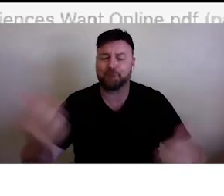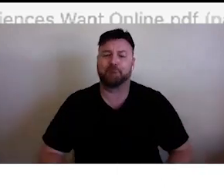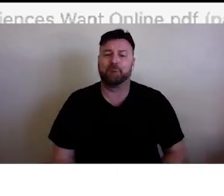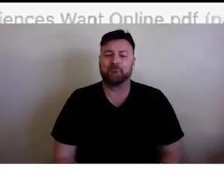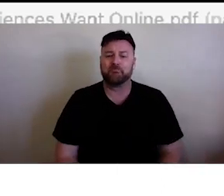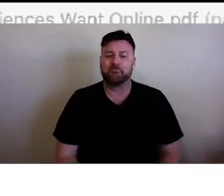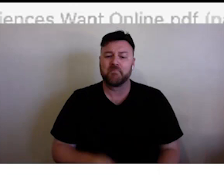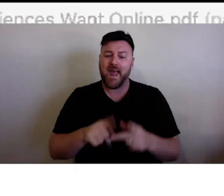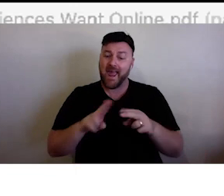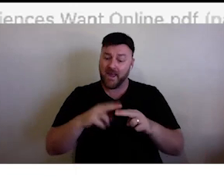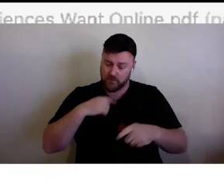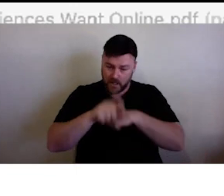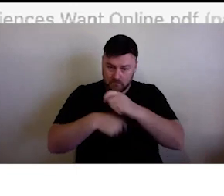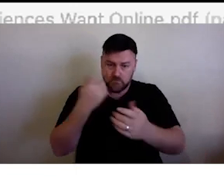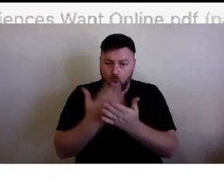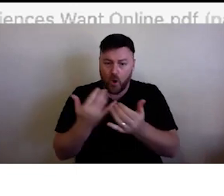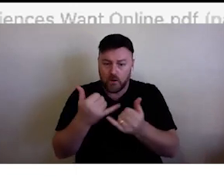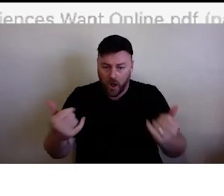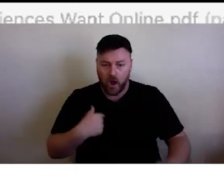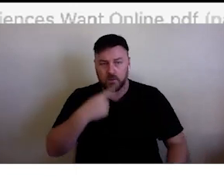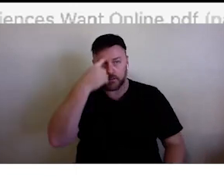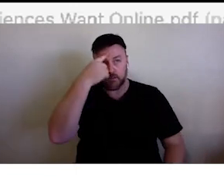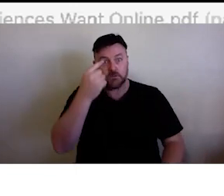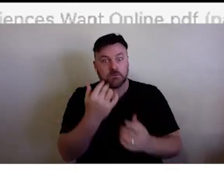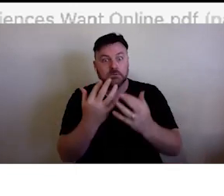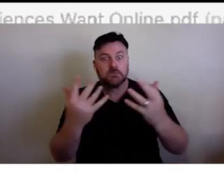There's 3.8 billion of us now on social media. And we know that the